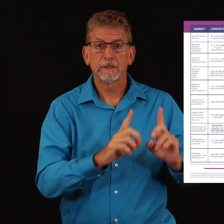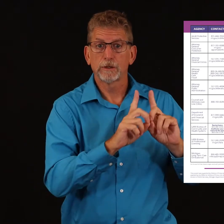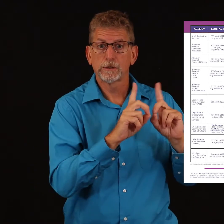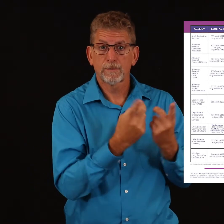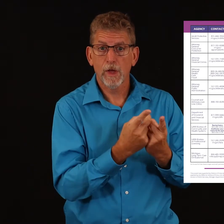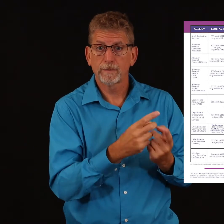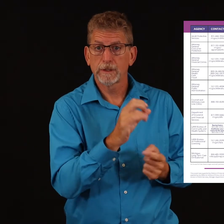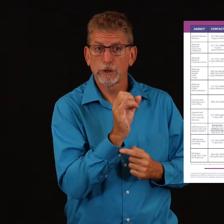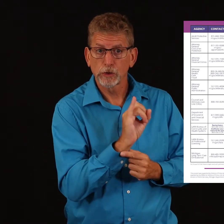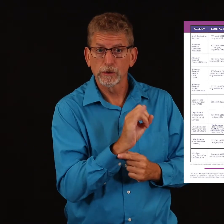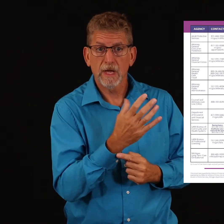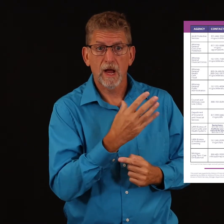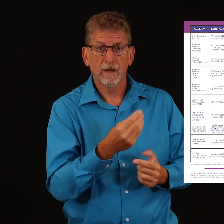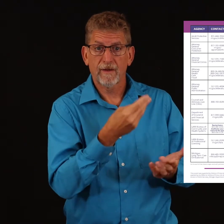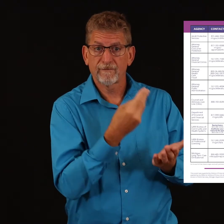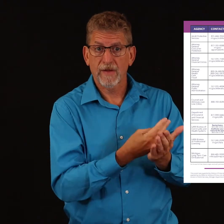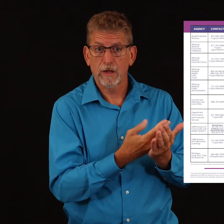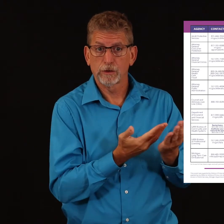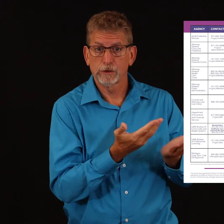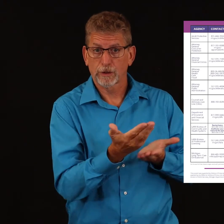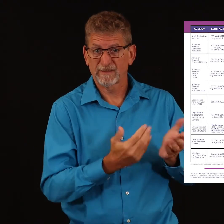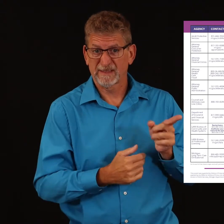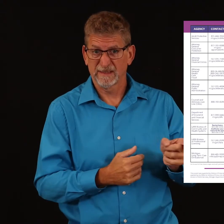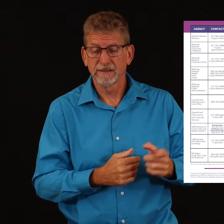Department of Insurance and Financial Services